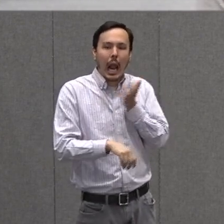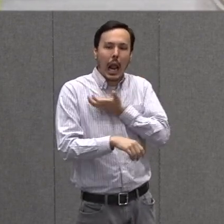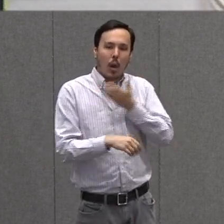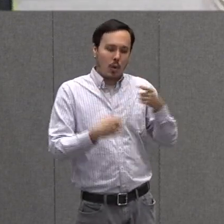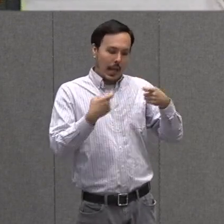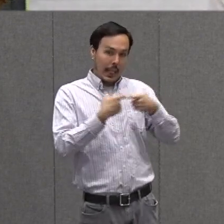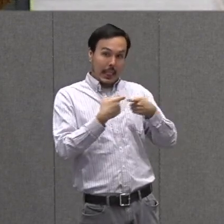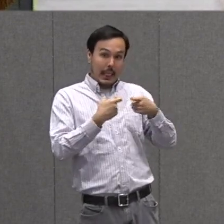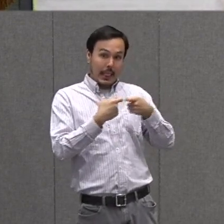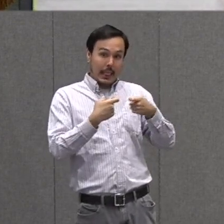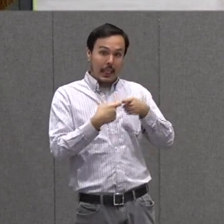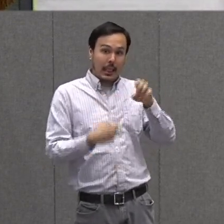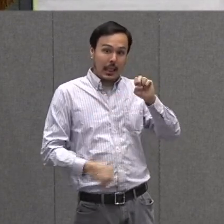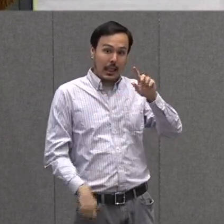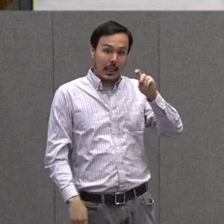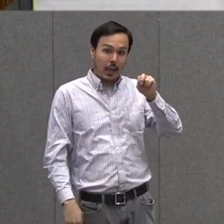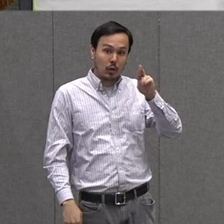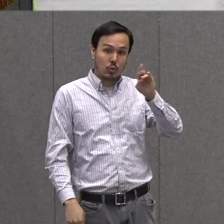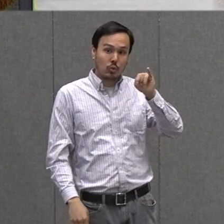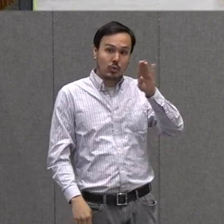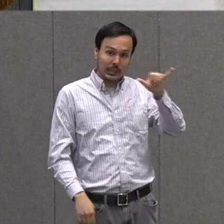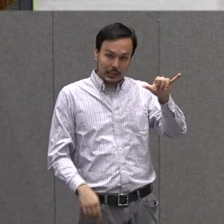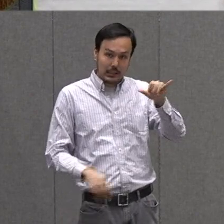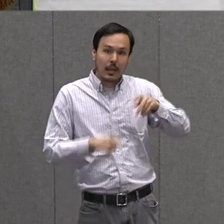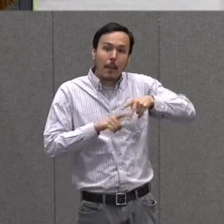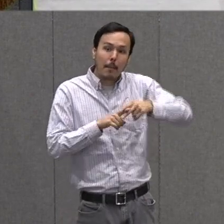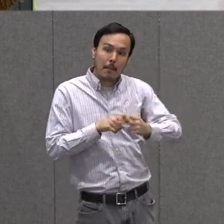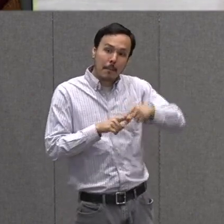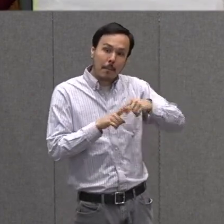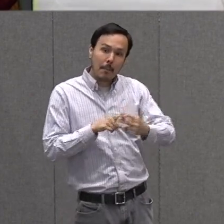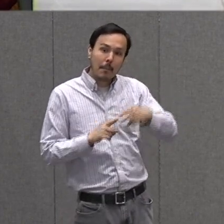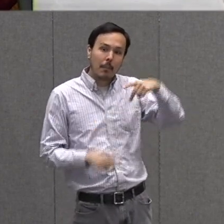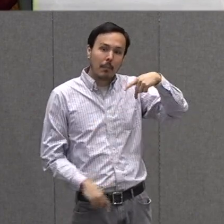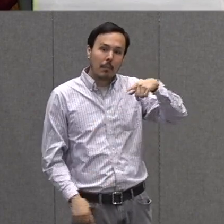Electricians, plumbers, so many people are helping